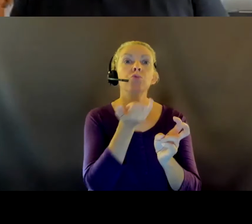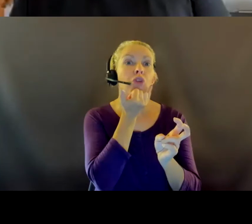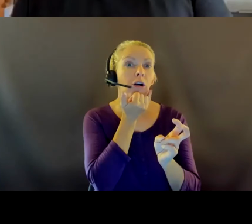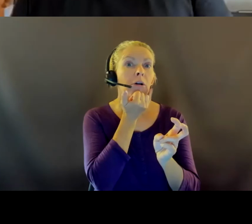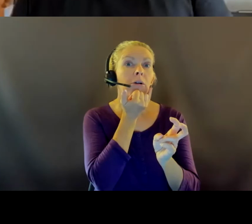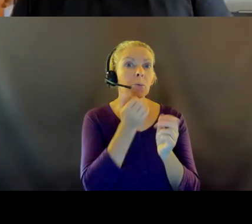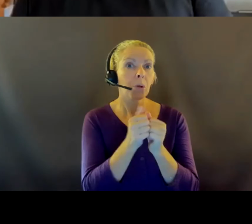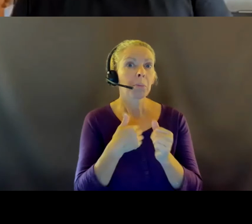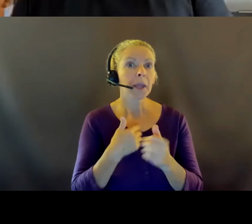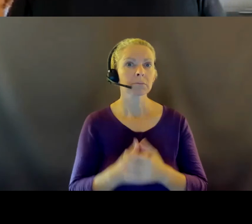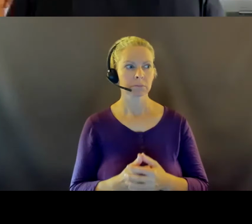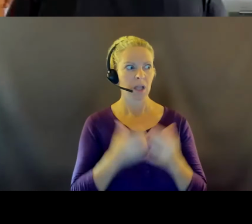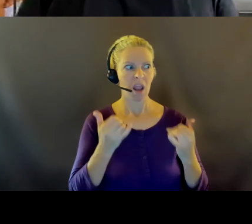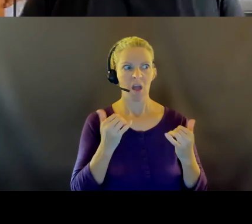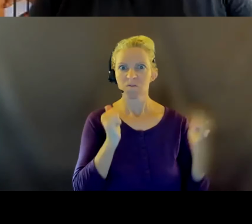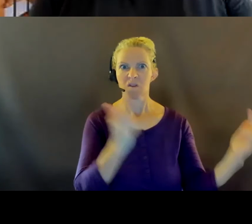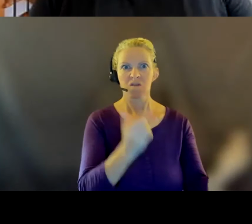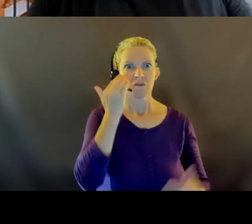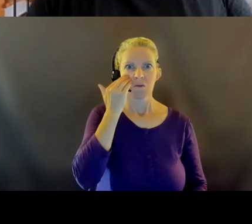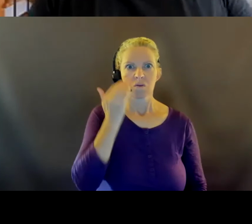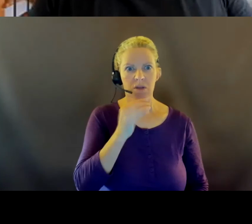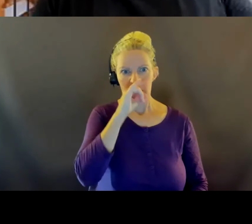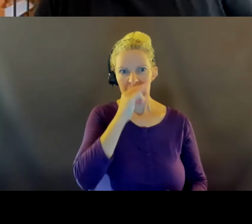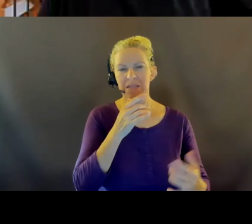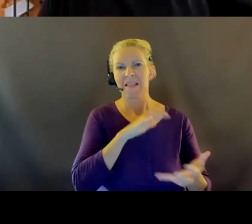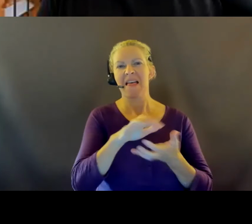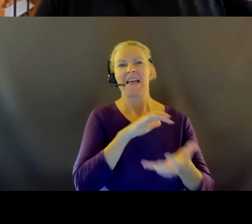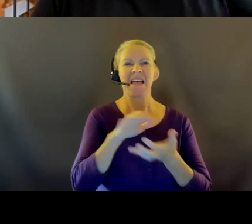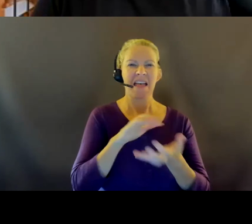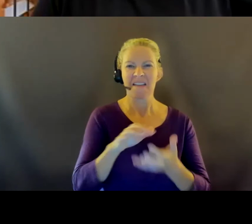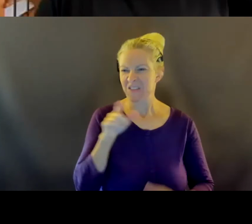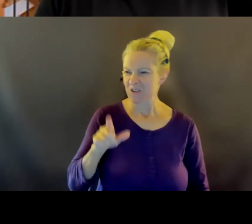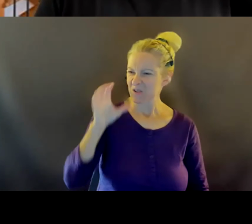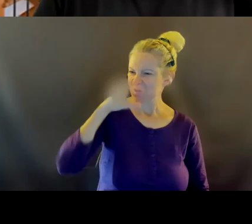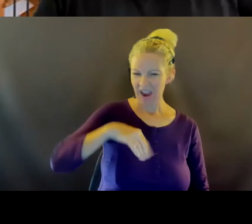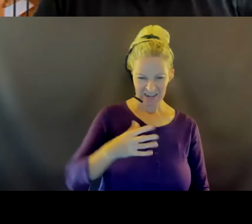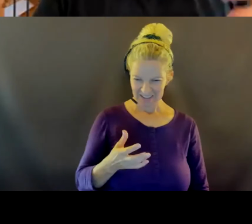And now everybody knew it. They were saying "weirdo, you can't tell green from Brown.